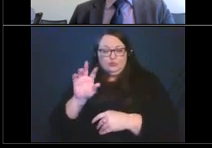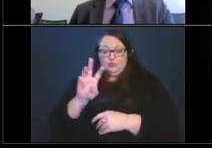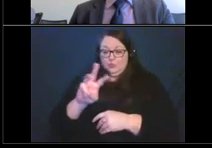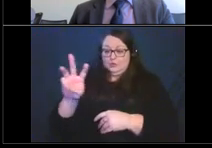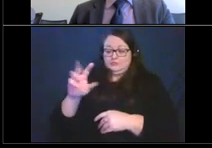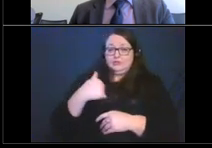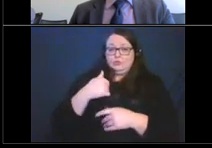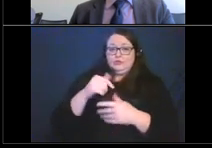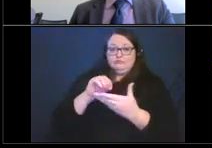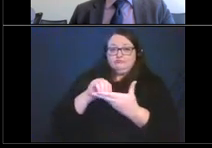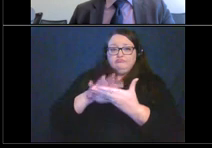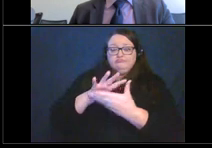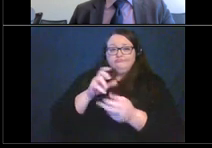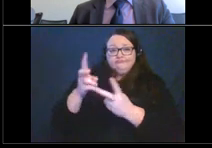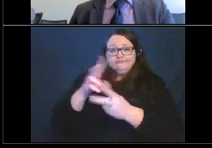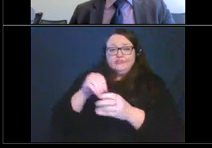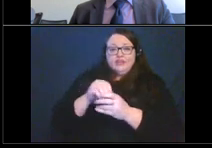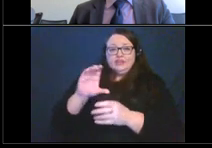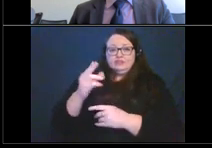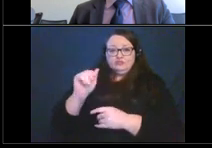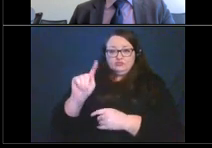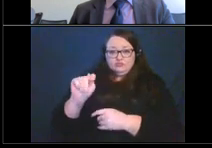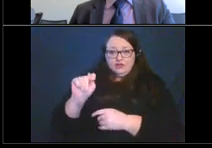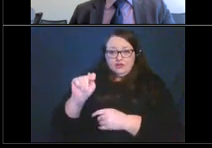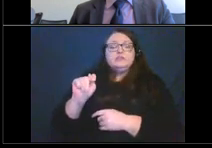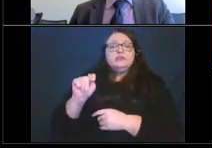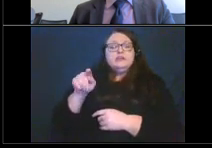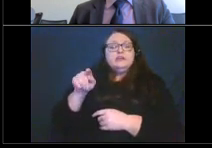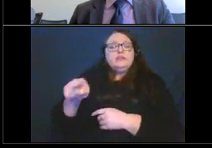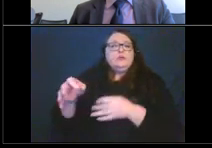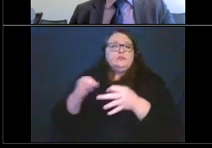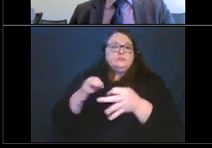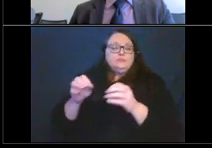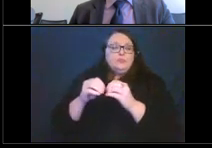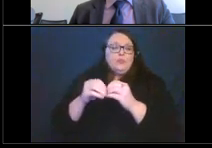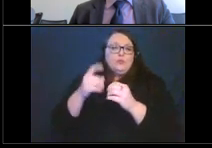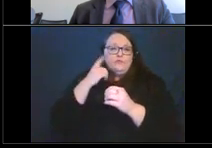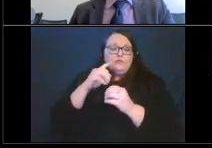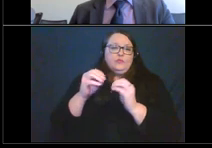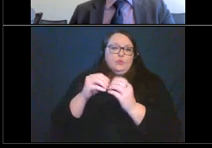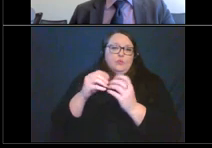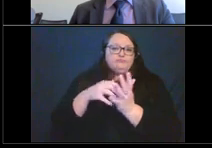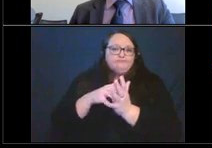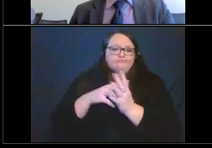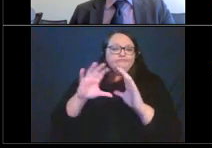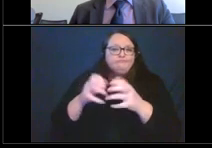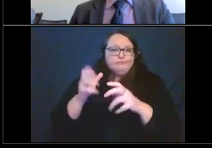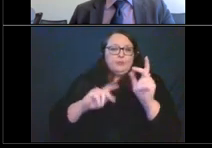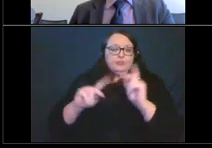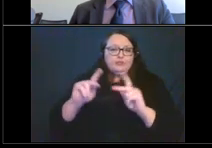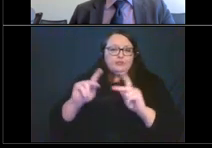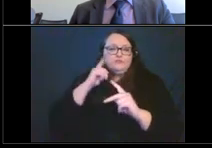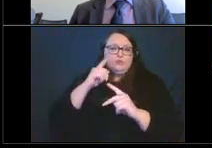for the more vulnerable populations, especially at the yellow and orange category.